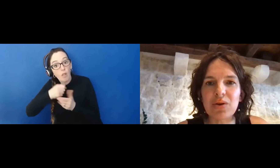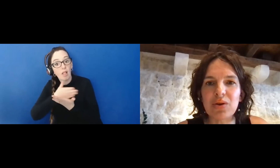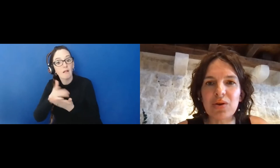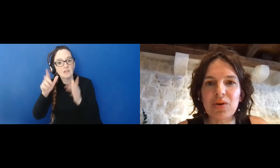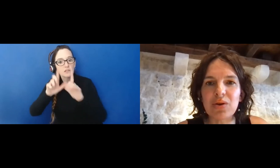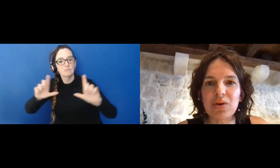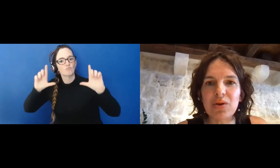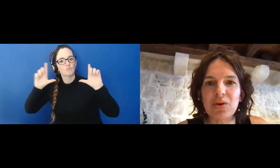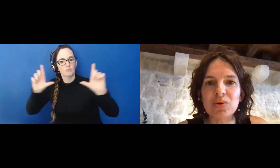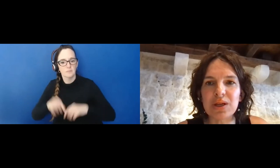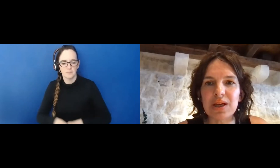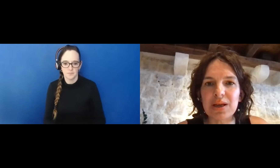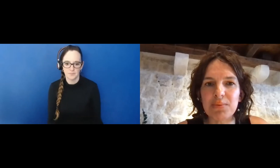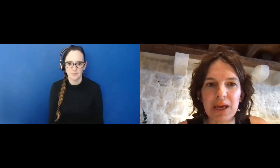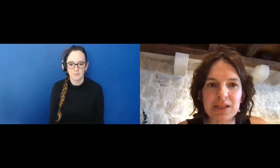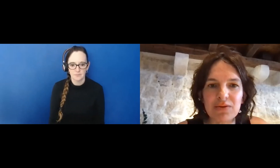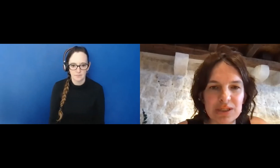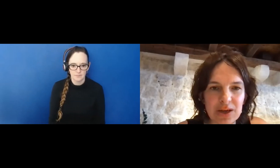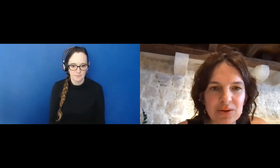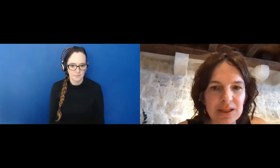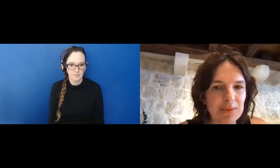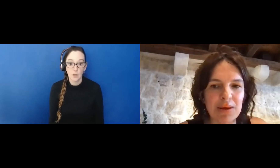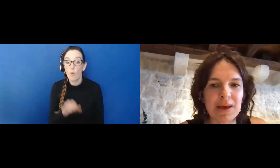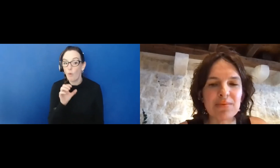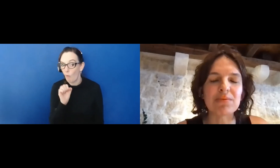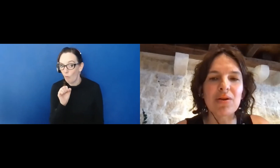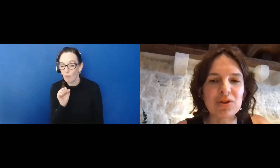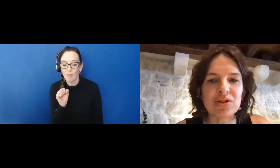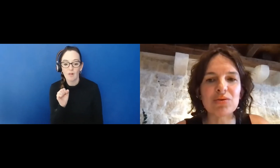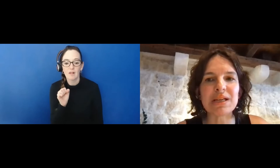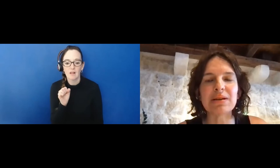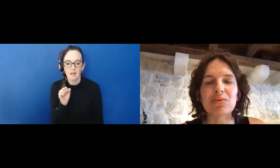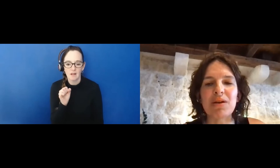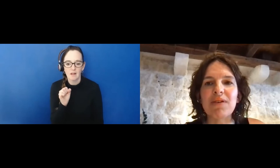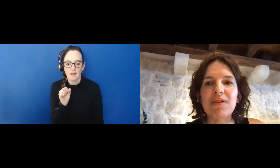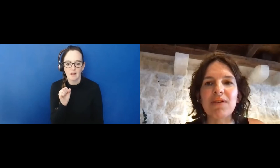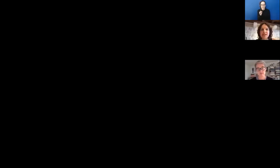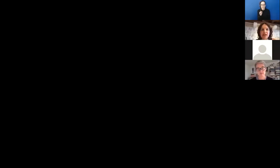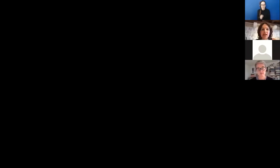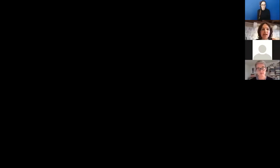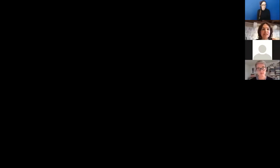to the page for a second. And then maybe I'll return to my face.